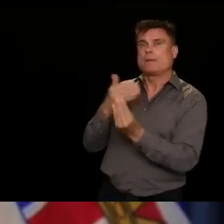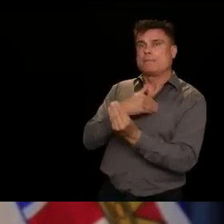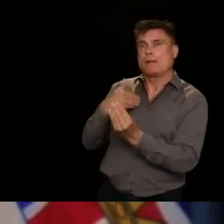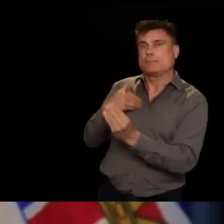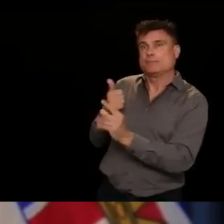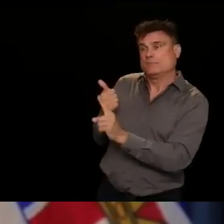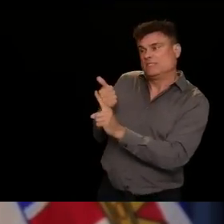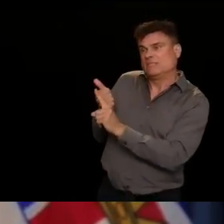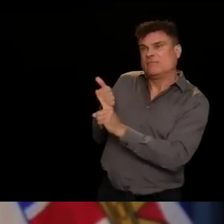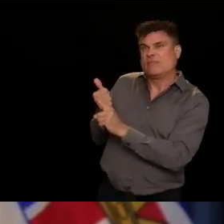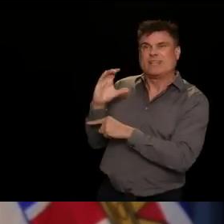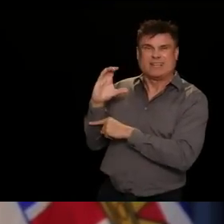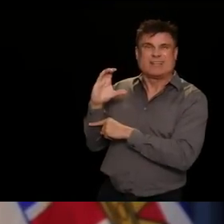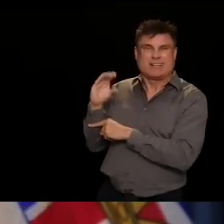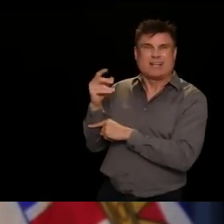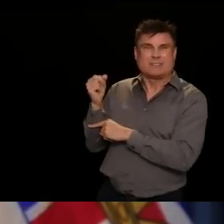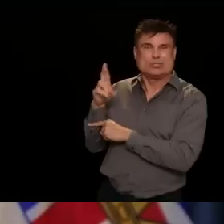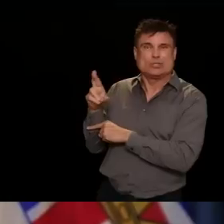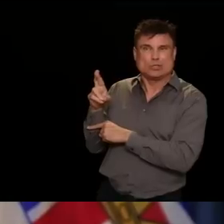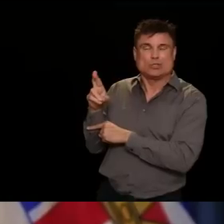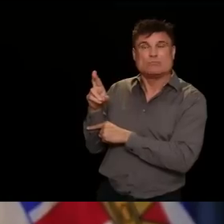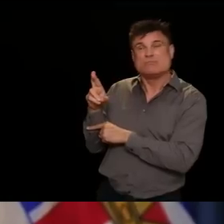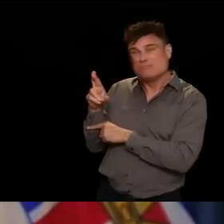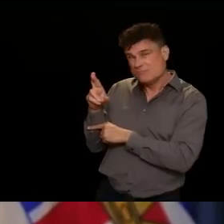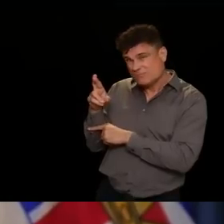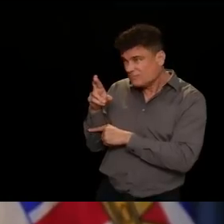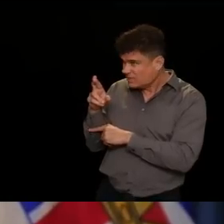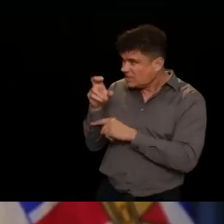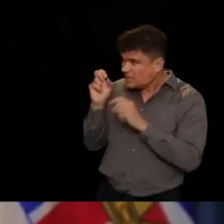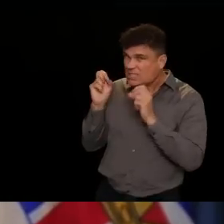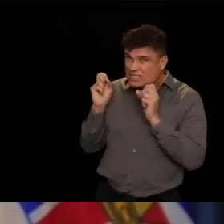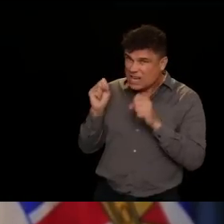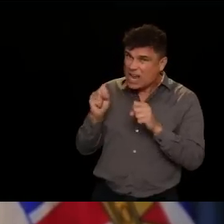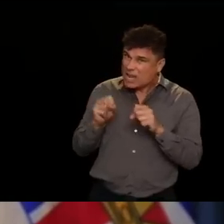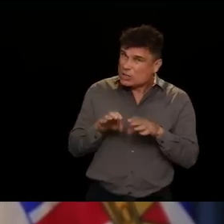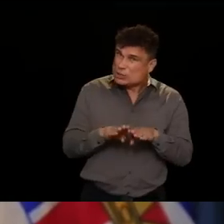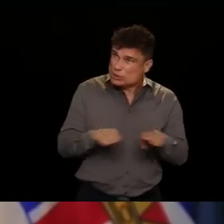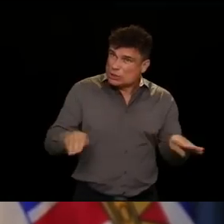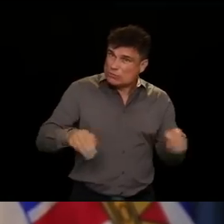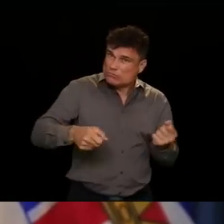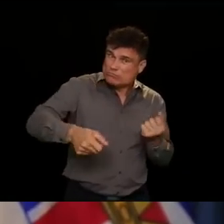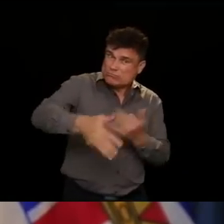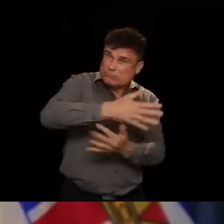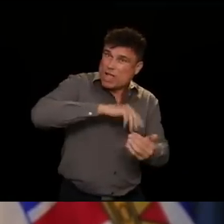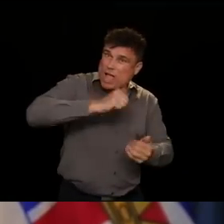I don't think we are the only ones dealing with this, we have two young